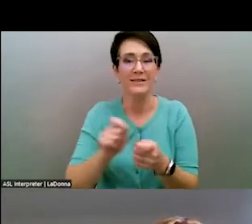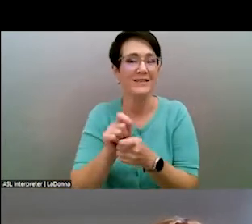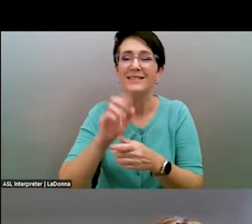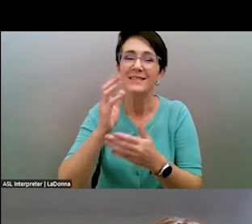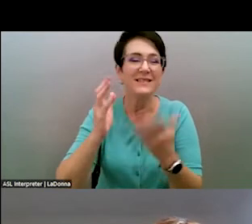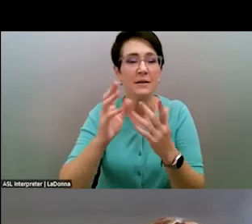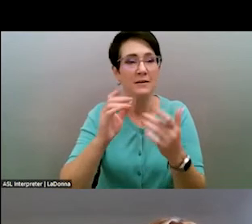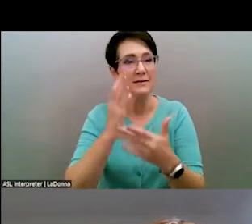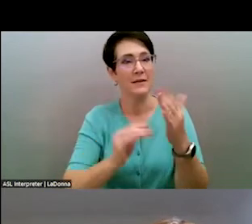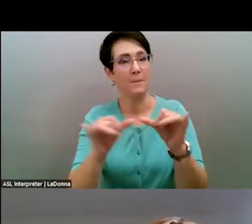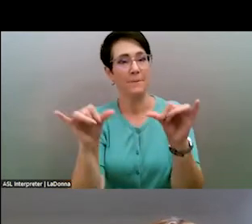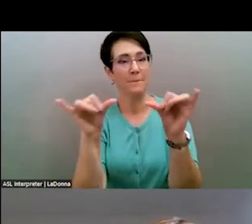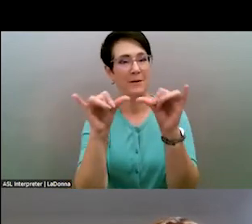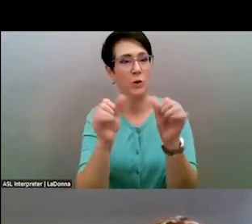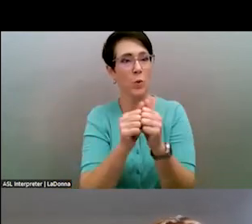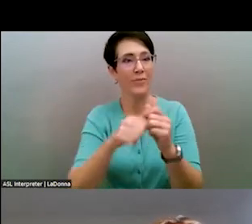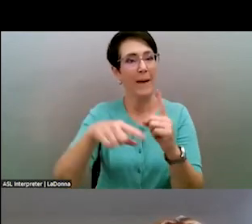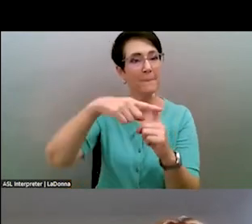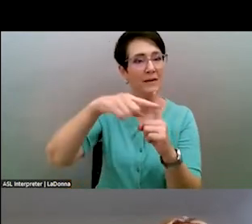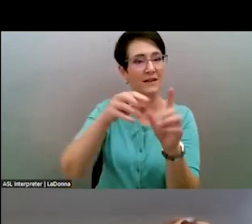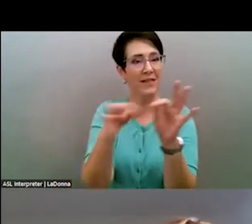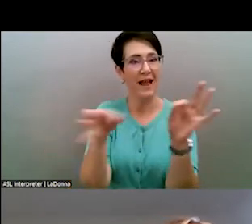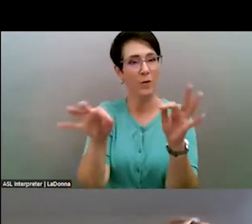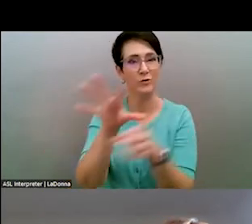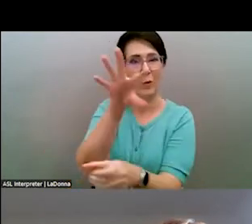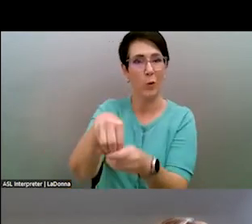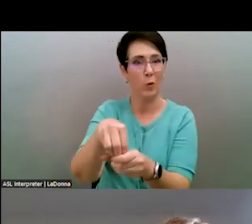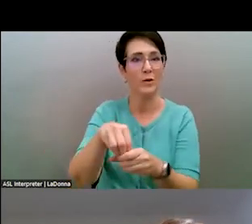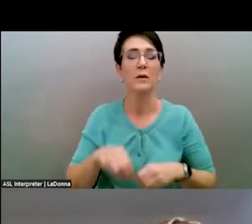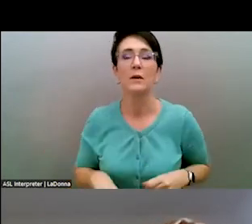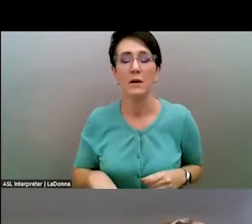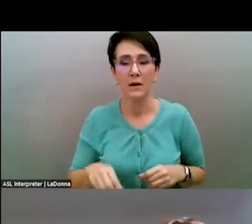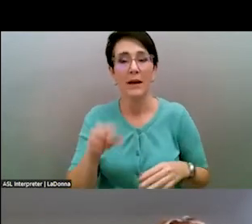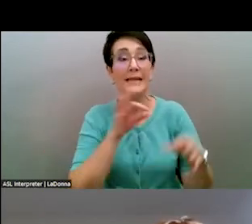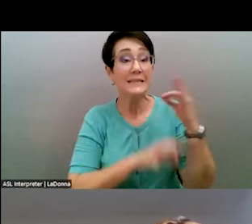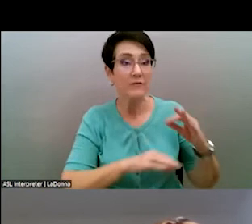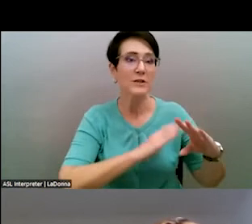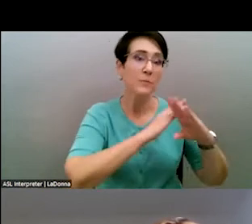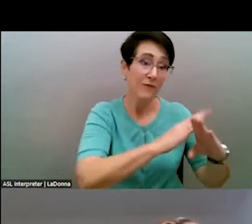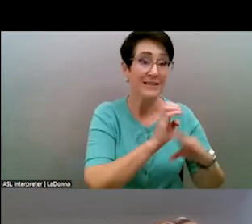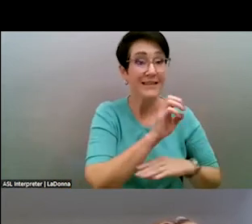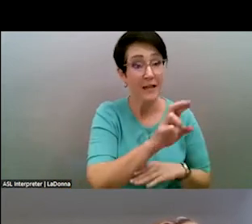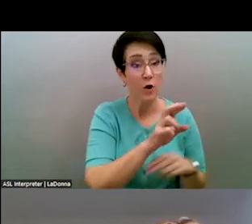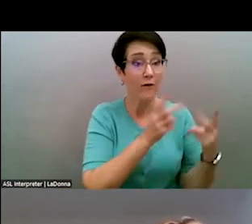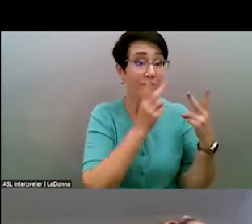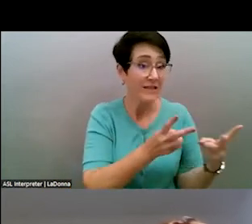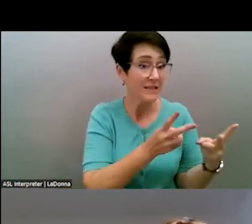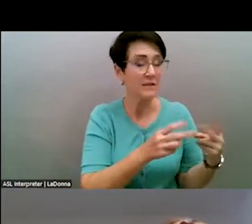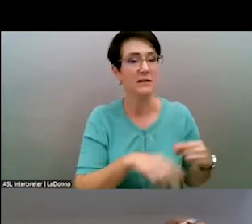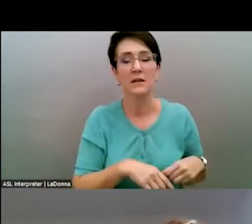HAS MORE OF THE POSITIVE FRAME ON IT. SO IN ADDITION OF PREVENTING ER VISITS. PROVIDING,